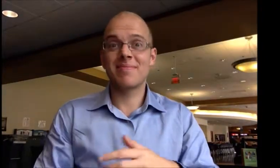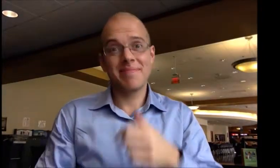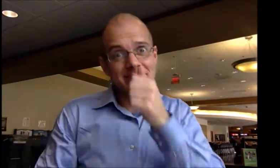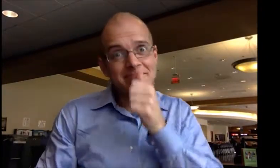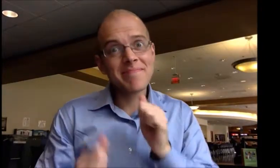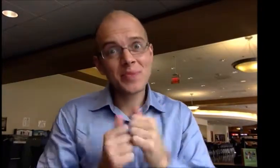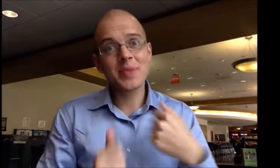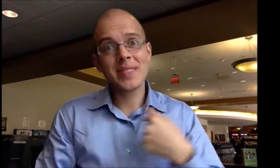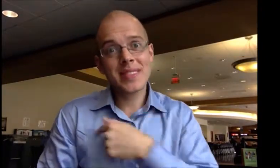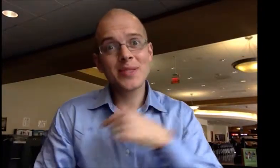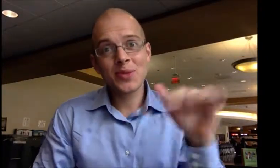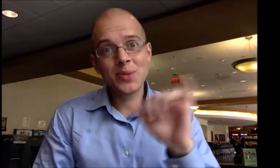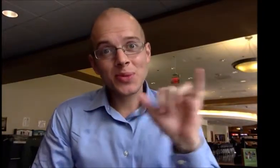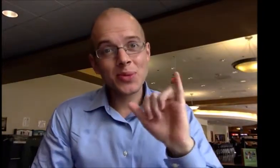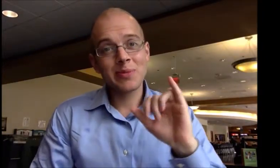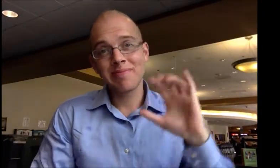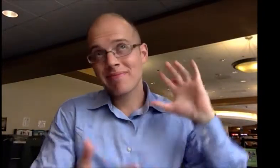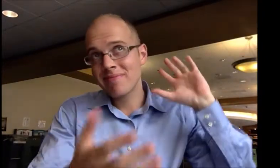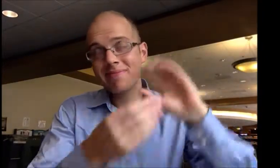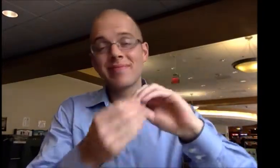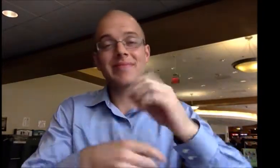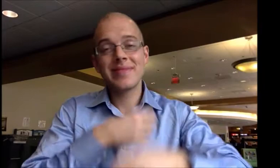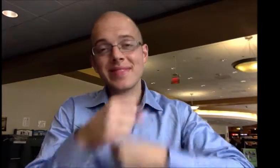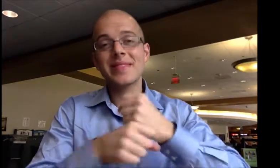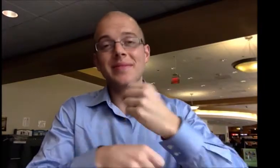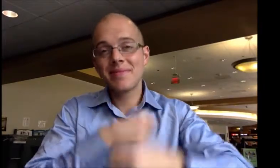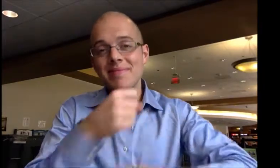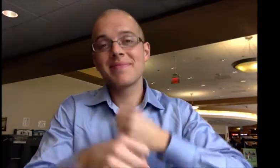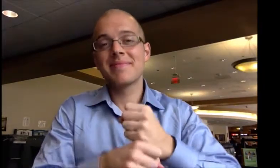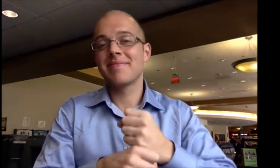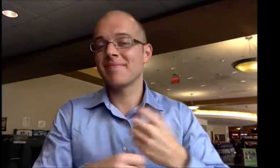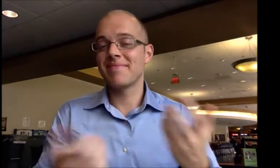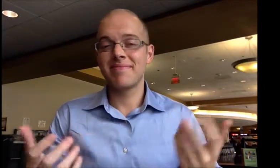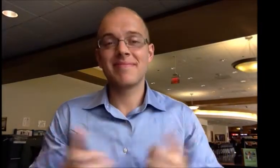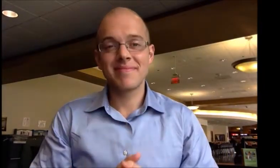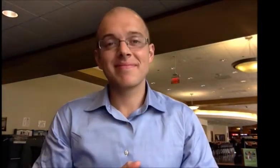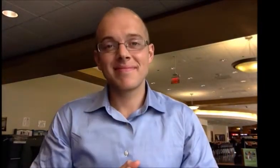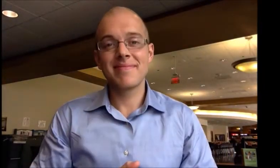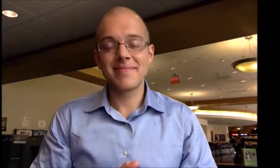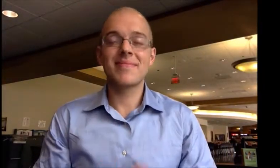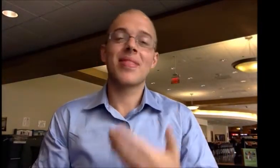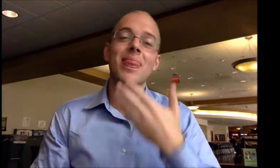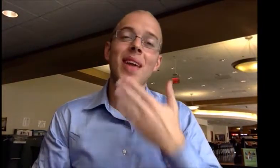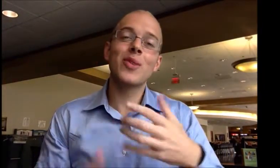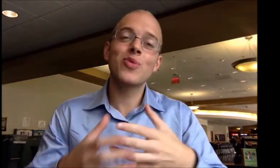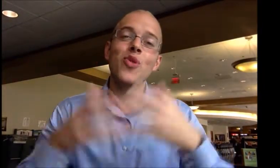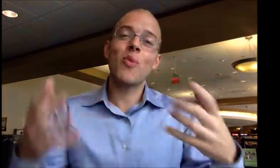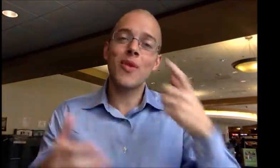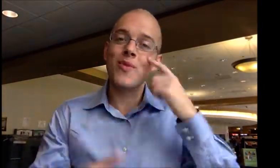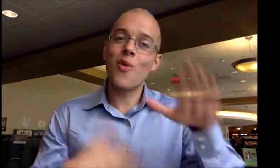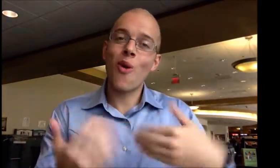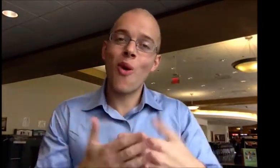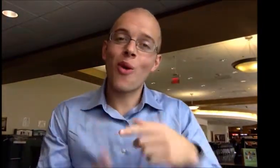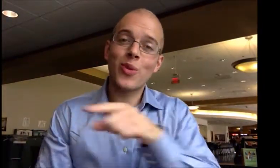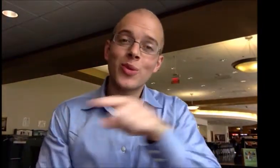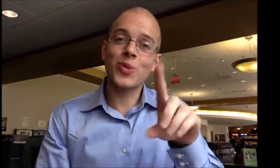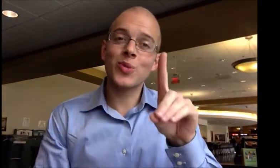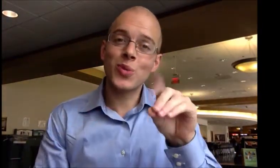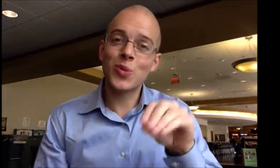and also for dealing with us over the years. Thank you for all that you do.